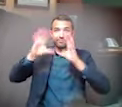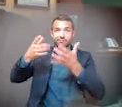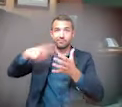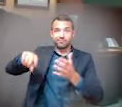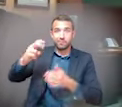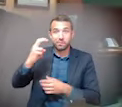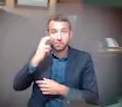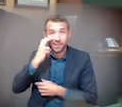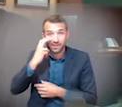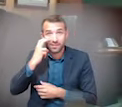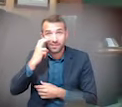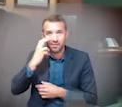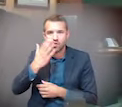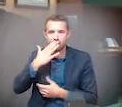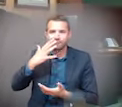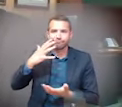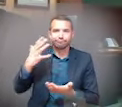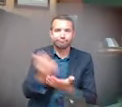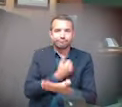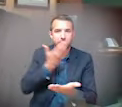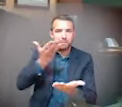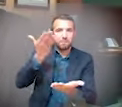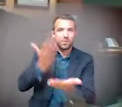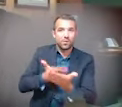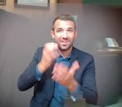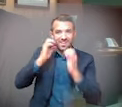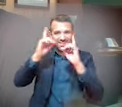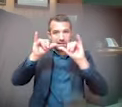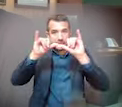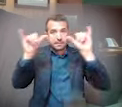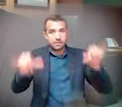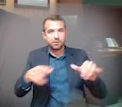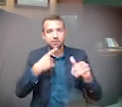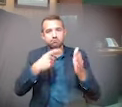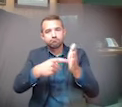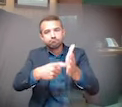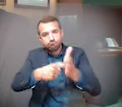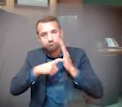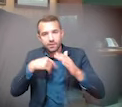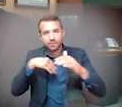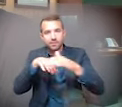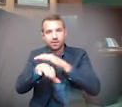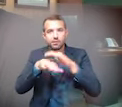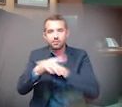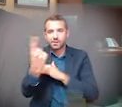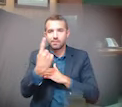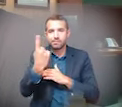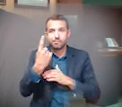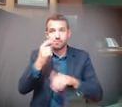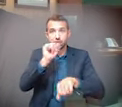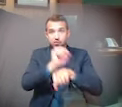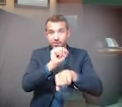we felt accessibility to educational systems, digital education systems and employment systems were